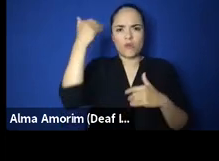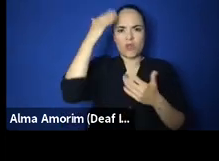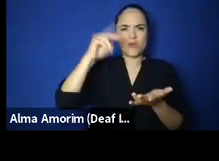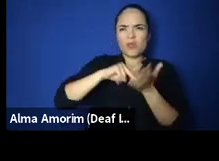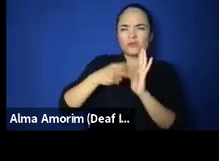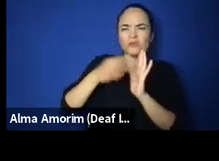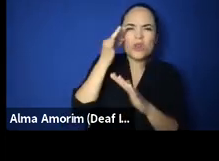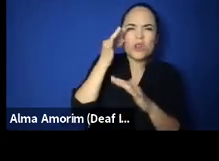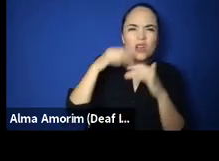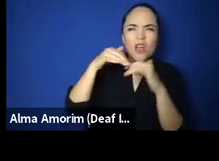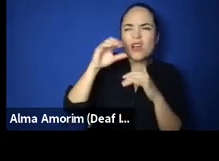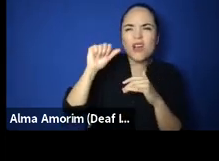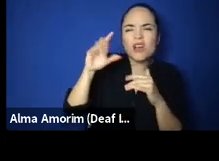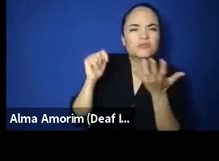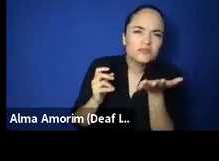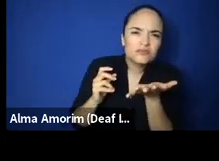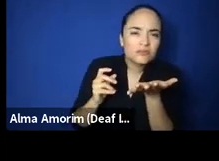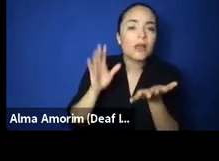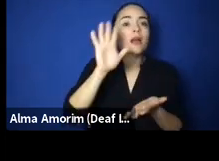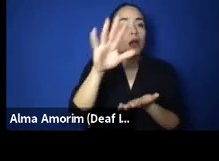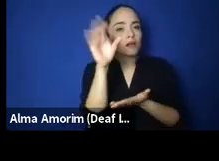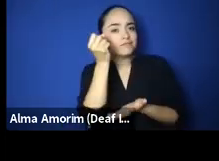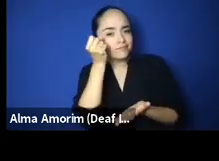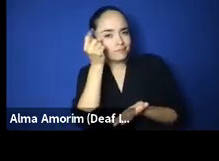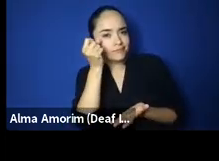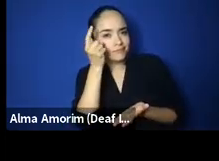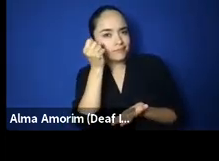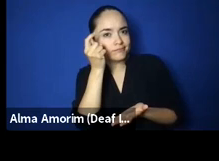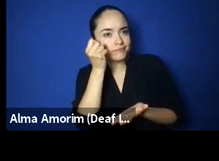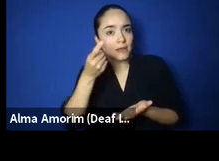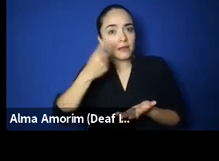to Canada, we're not Canada's Indigenous People, we're Indigenous Peoples,